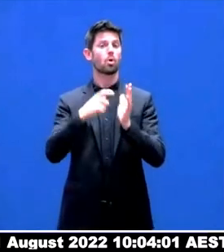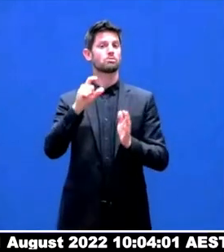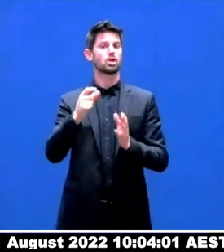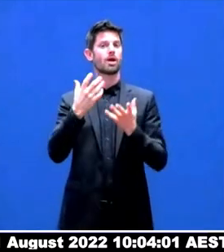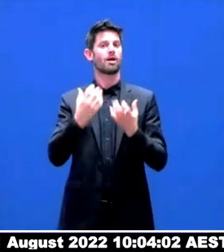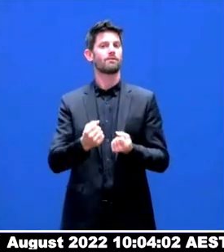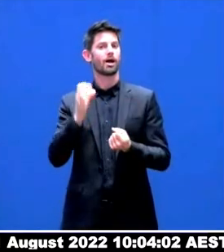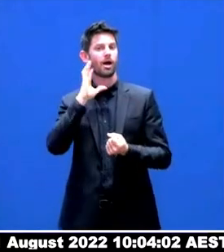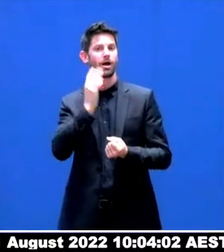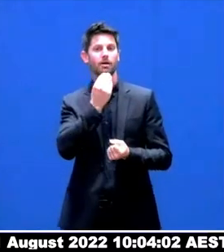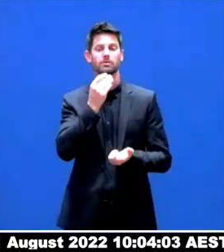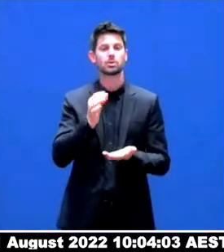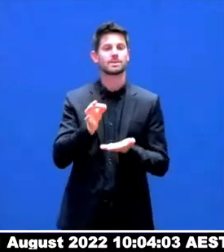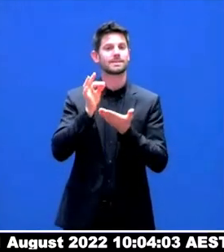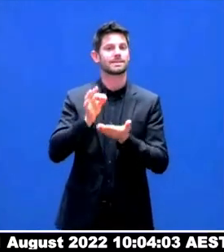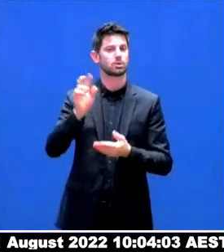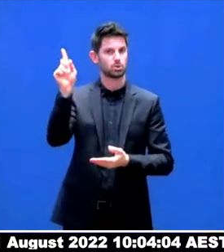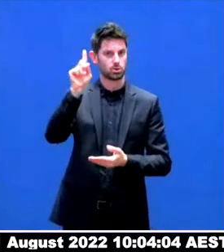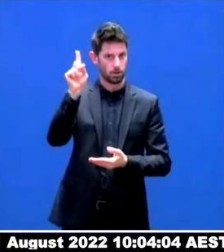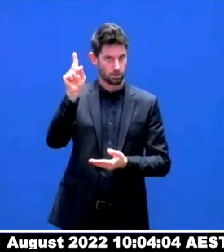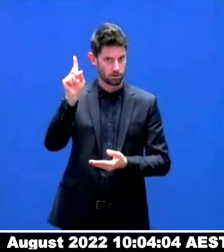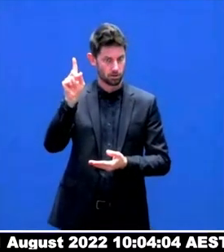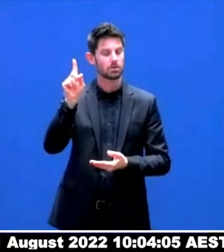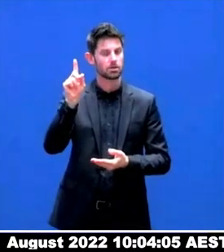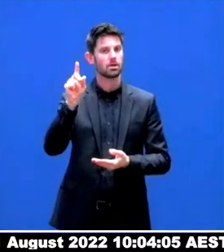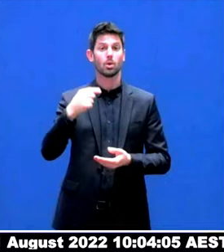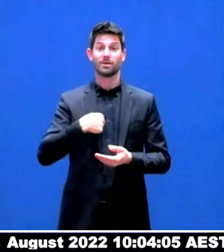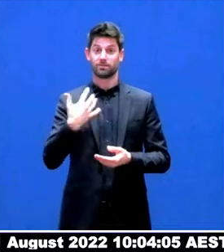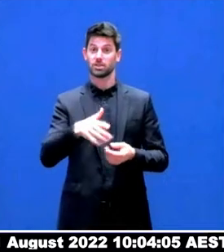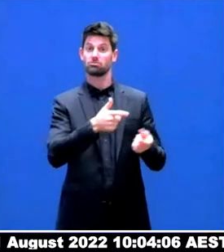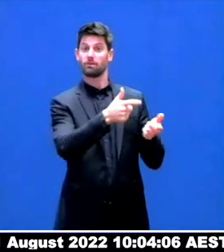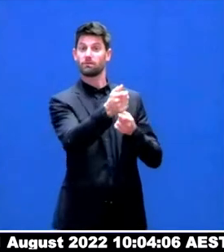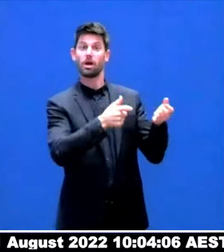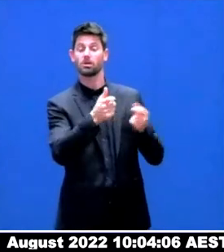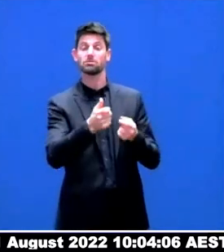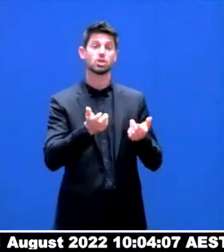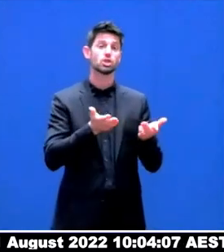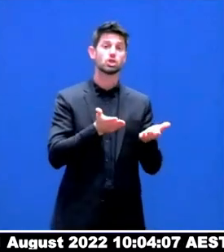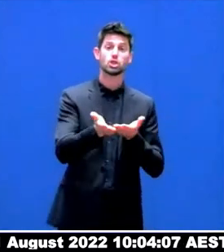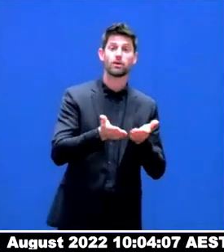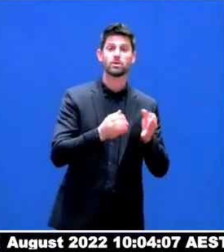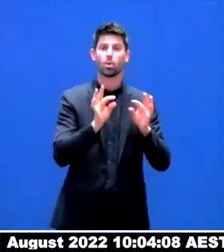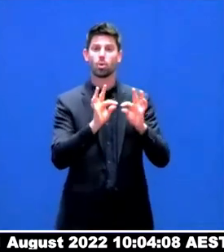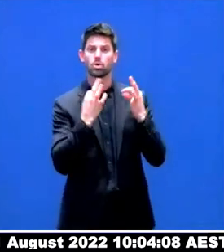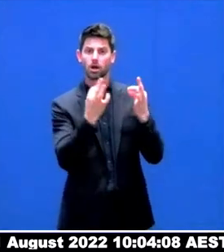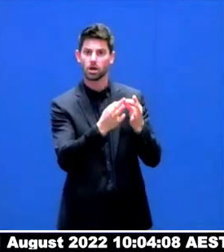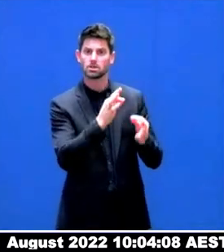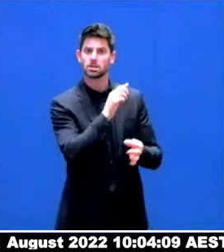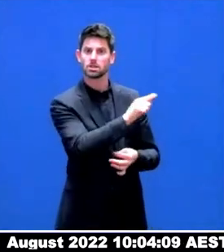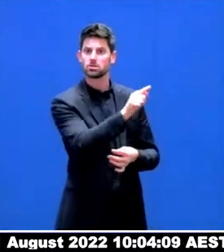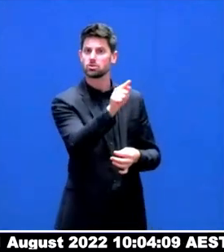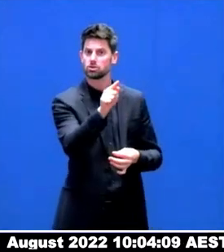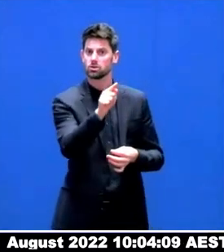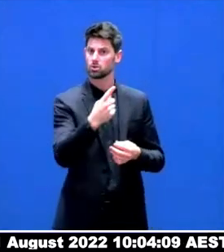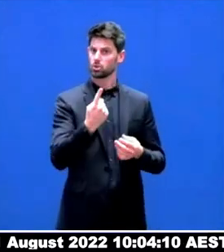afternoon tea this afternoon, and we have invited service providers in the area of